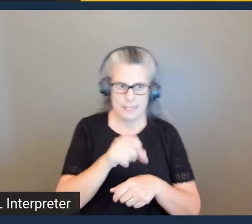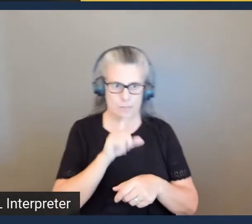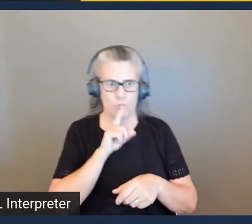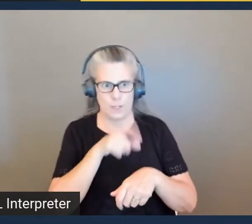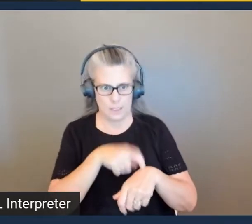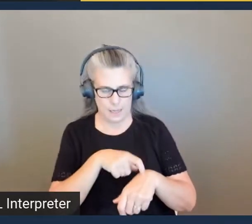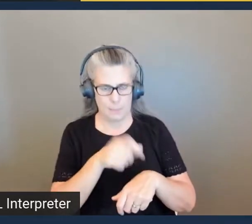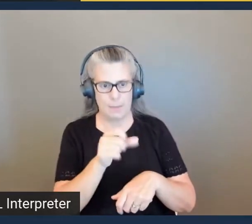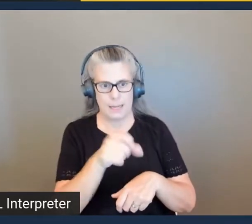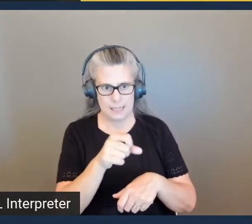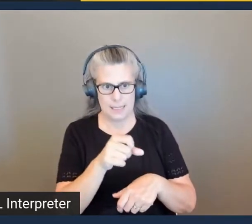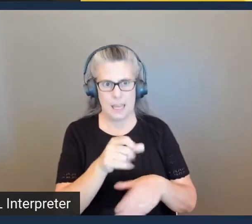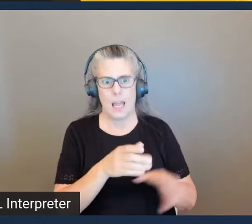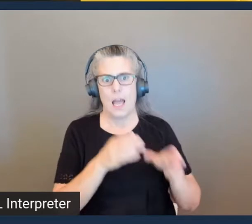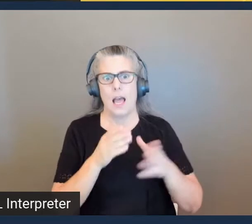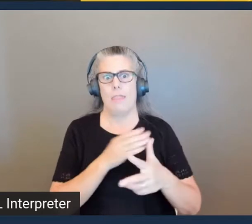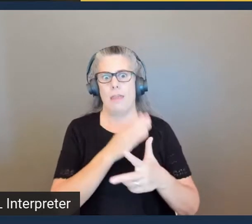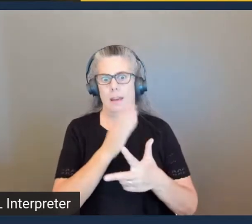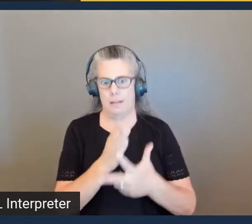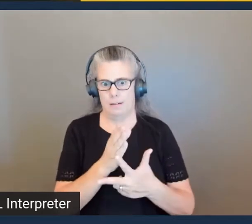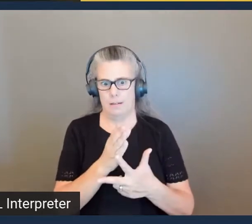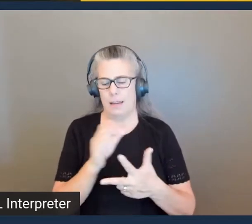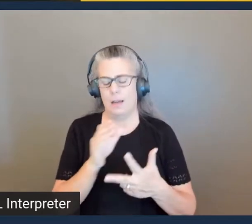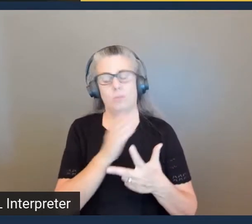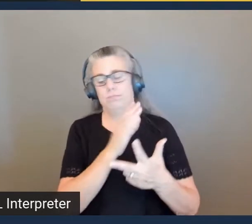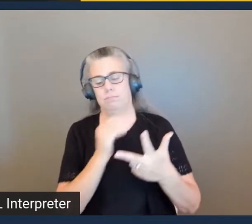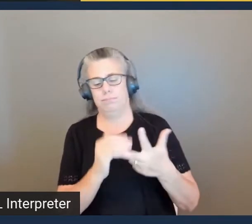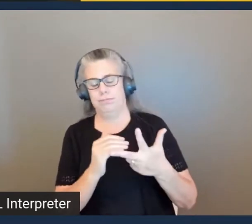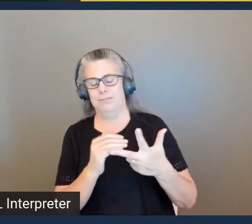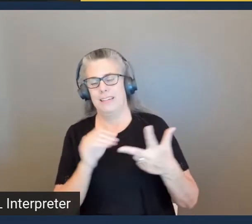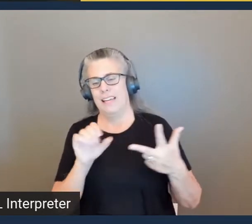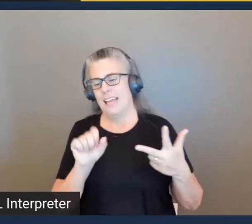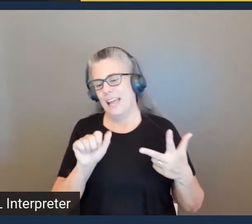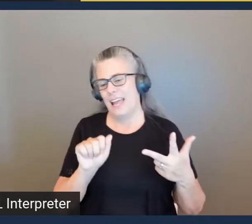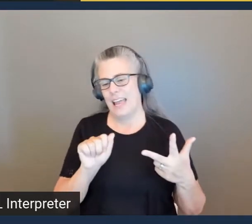When we go to the stuffer into a synchronous, asynchronous inference you can have much larger payloads